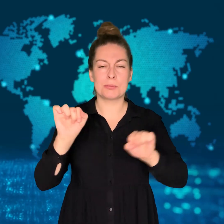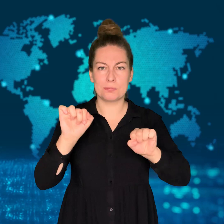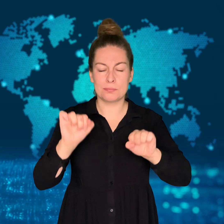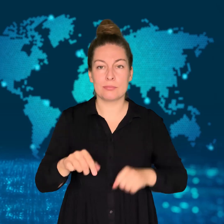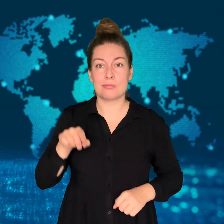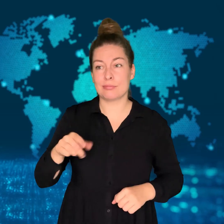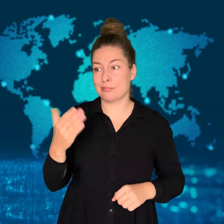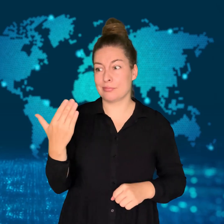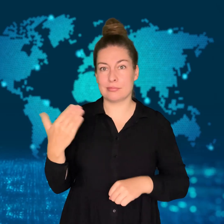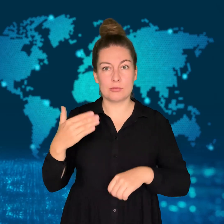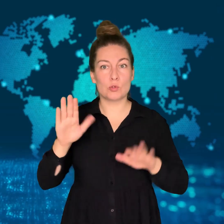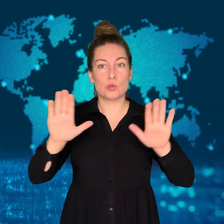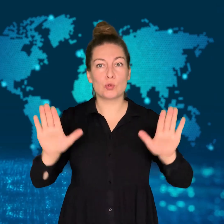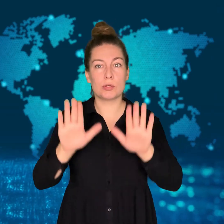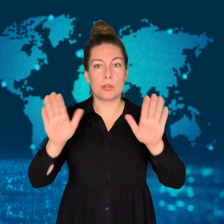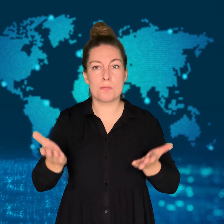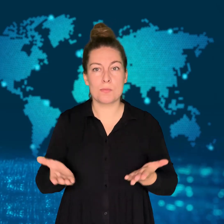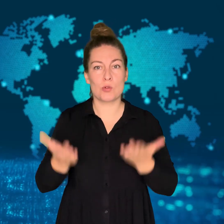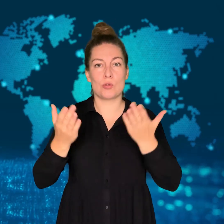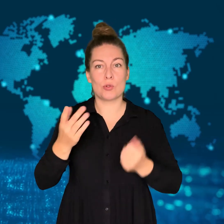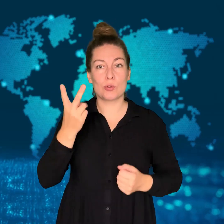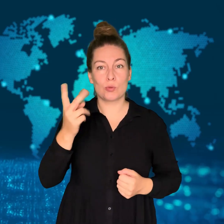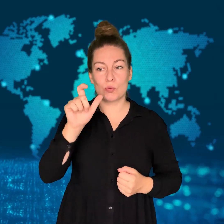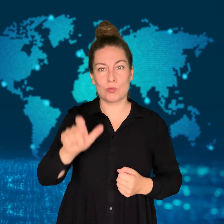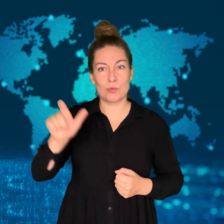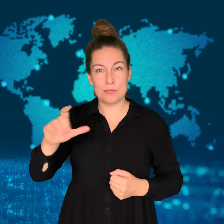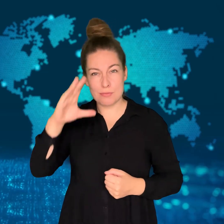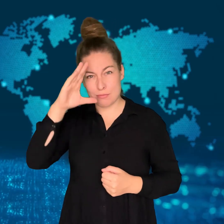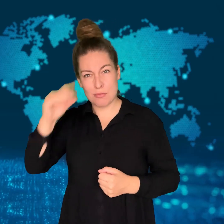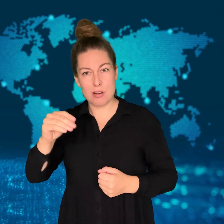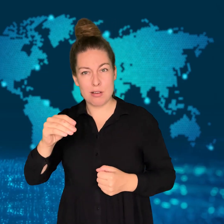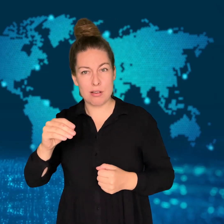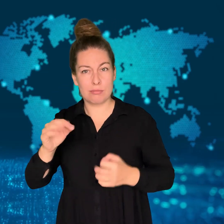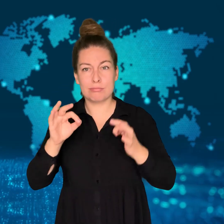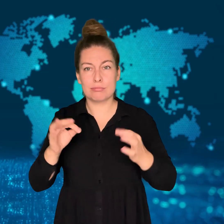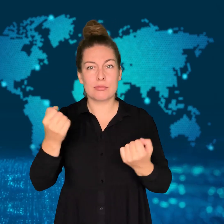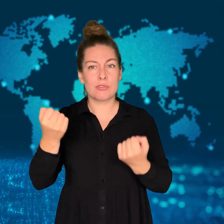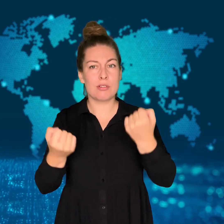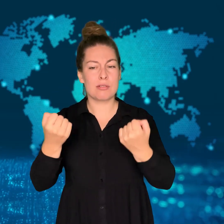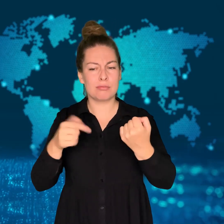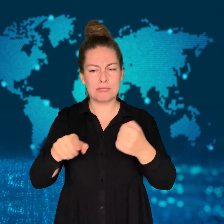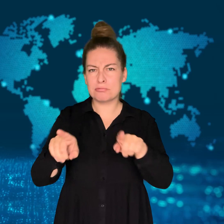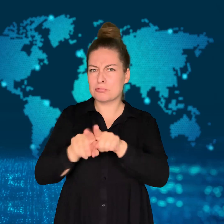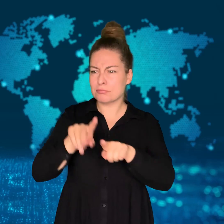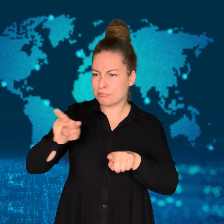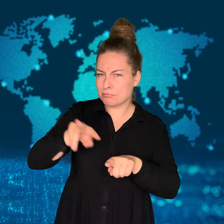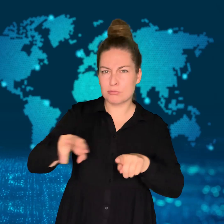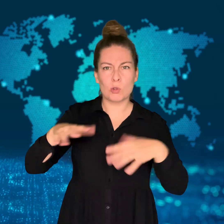at the entry gate of a Turkish ministry building.